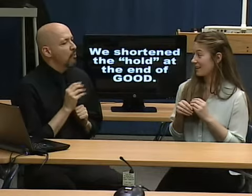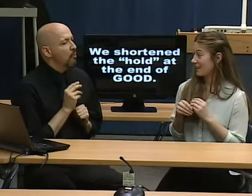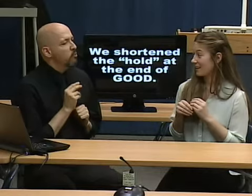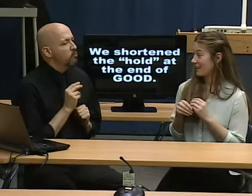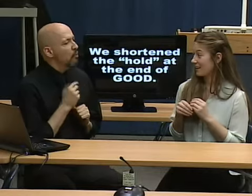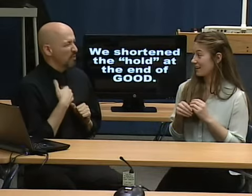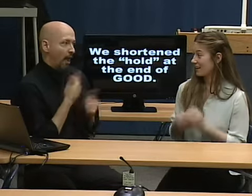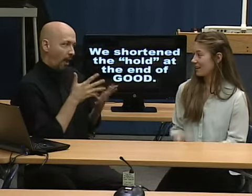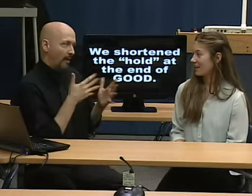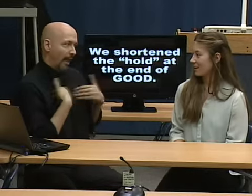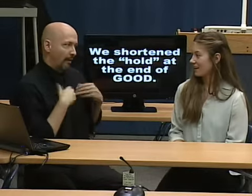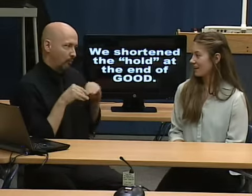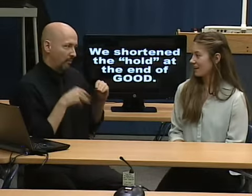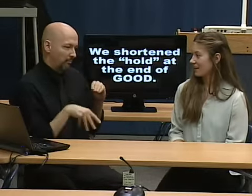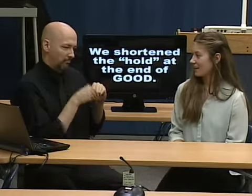Well, it has Movement Epenthesis.